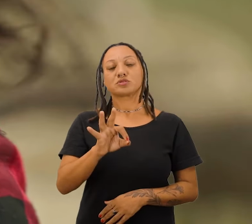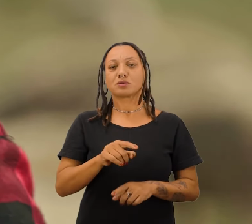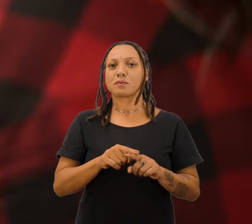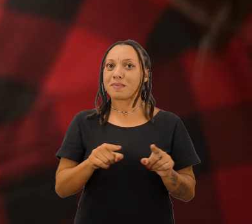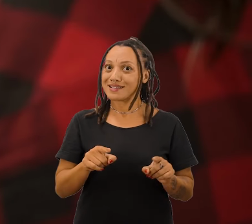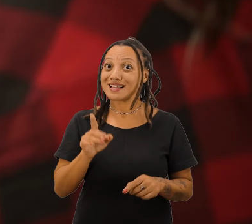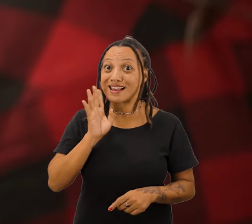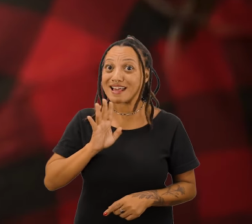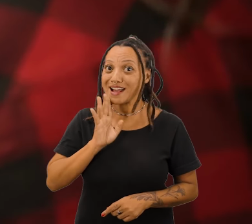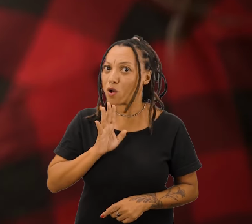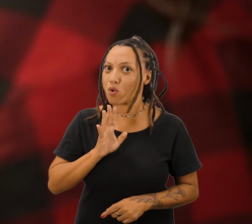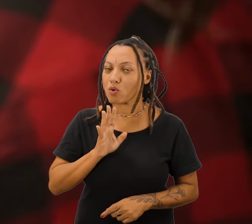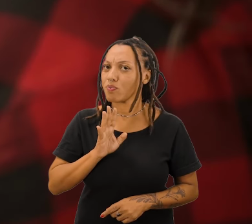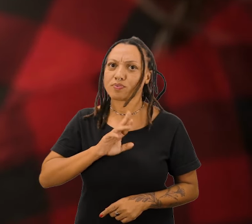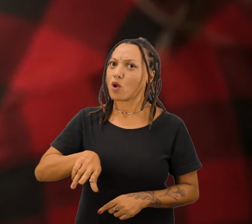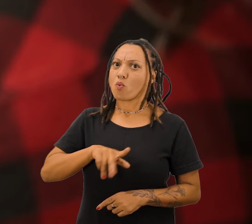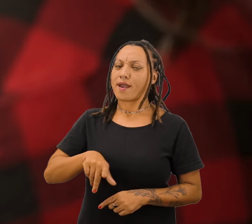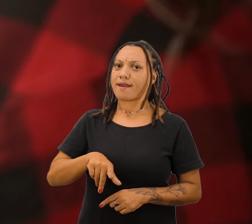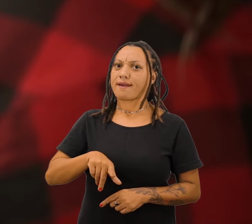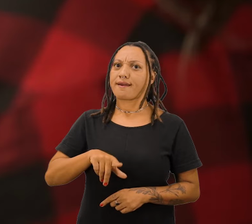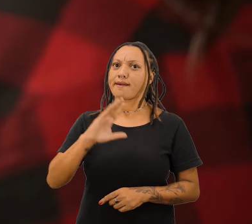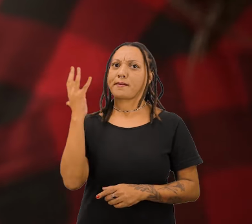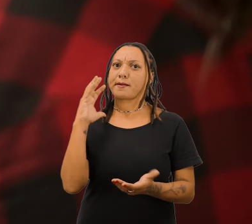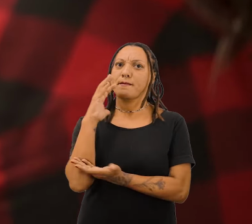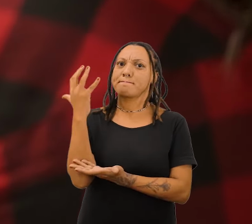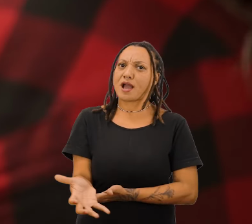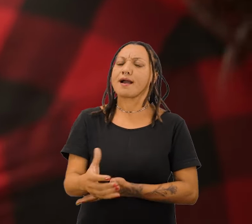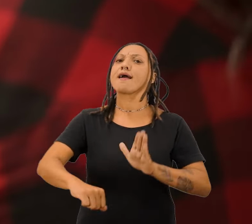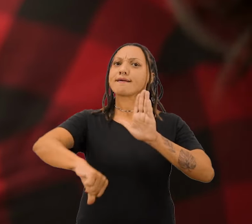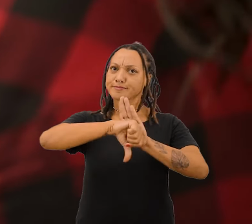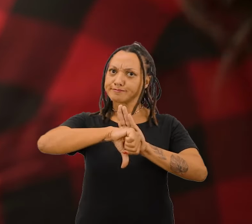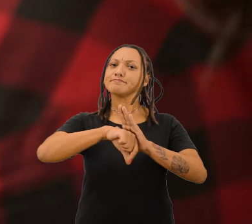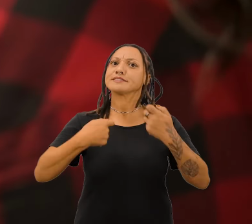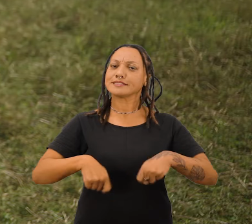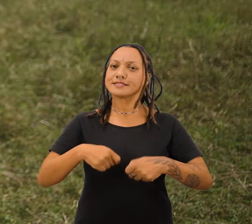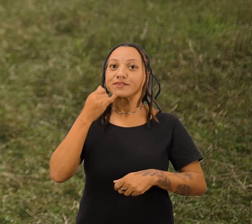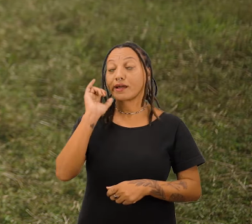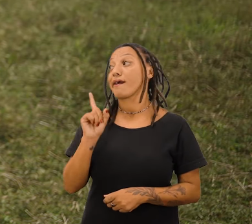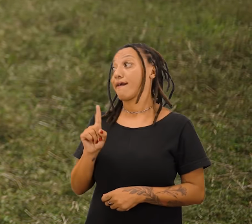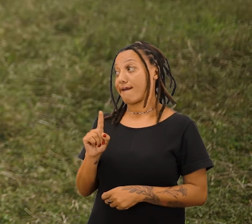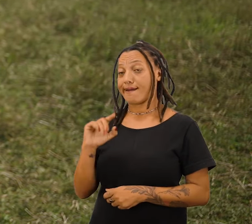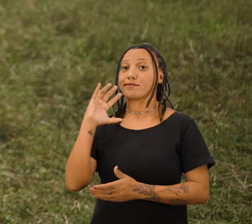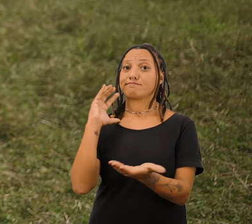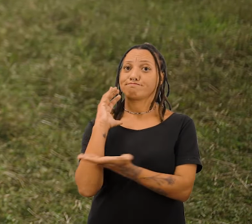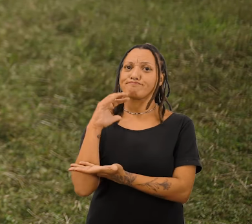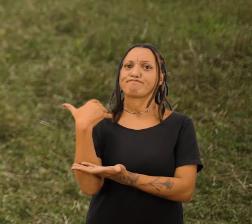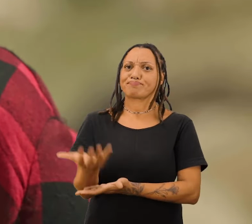Pretty cool, right? But what is not cool is illegal deforestation. We need to fight this type of crime.